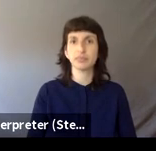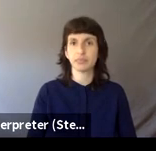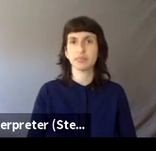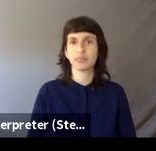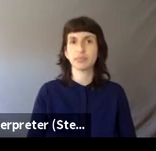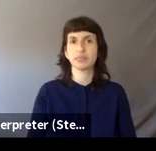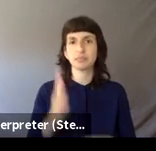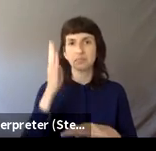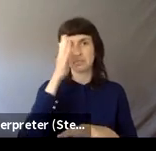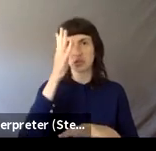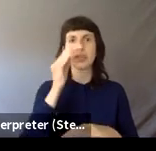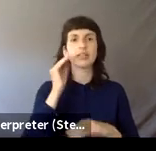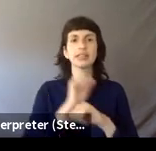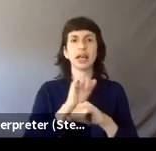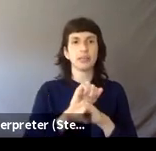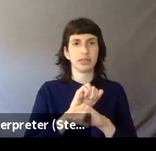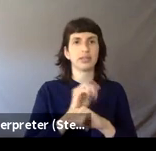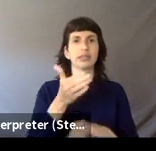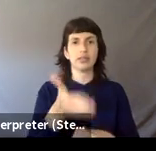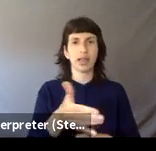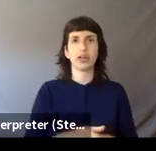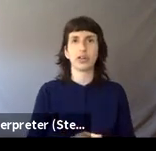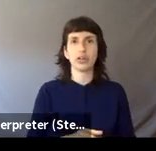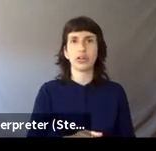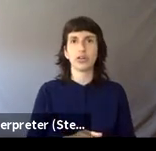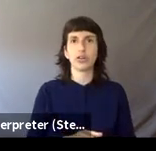just cancel.